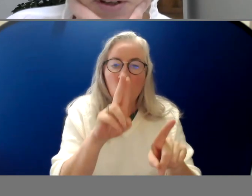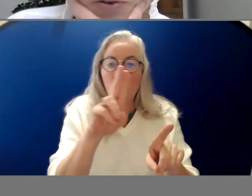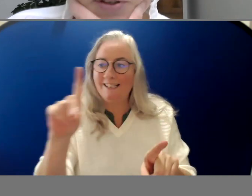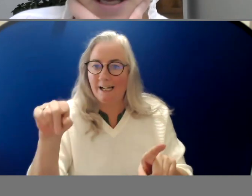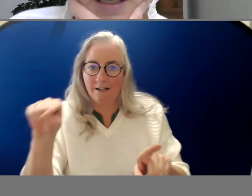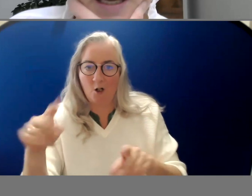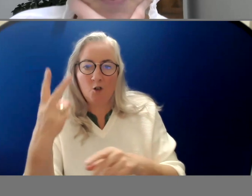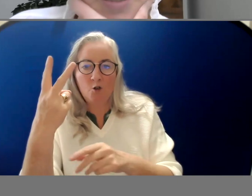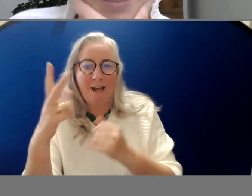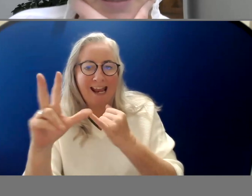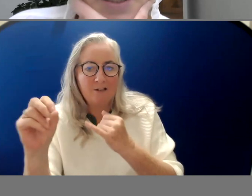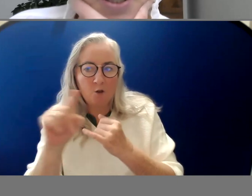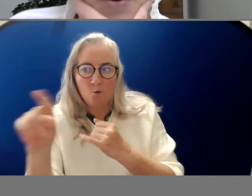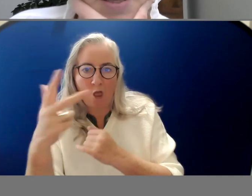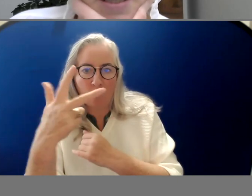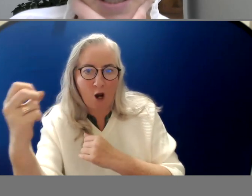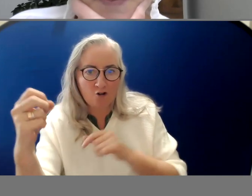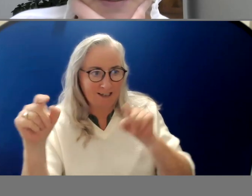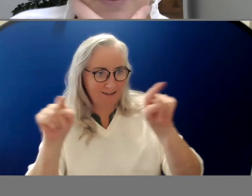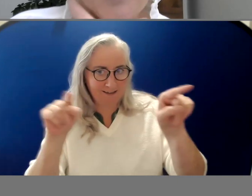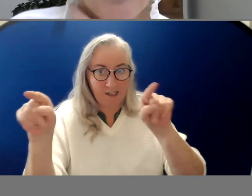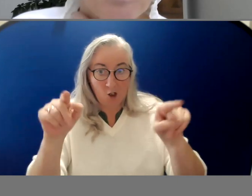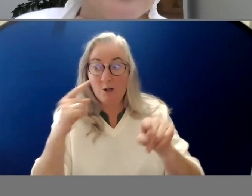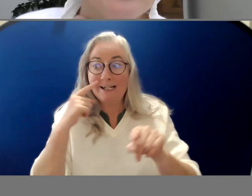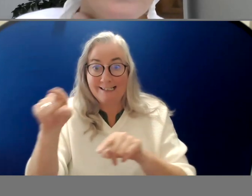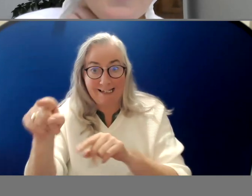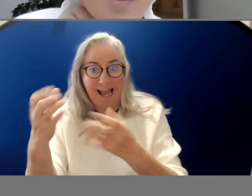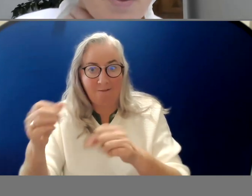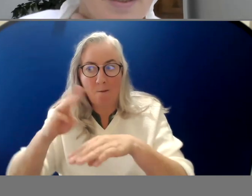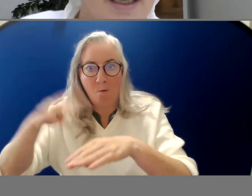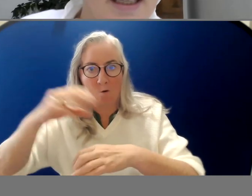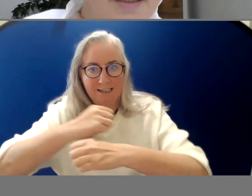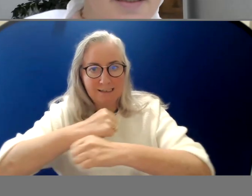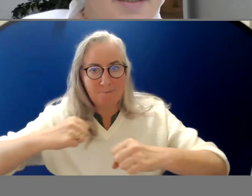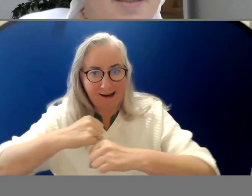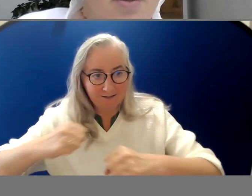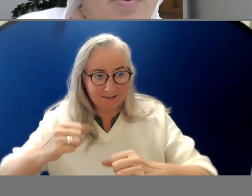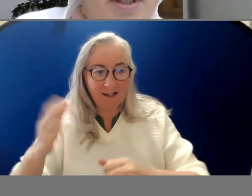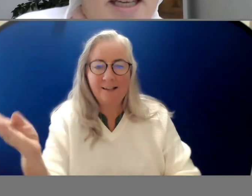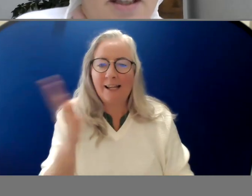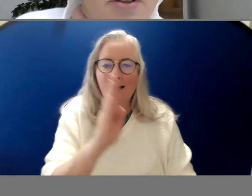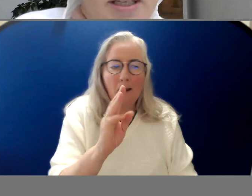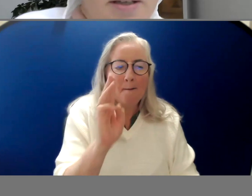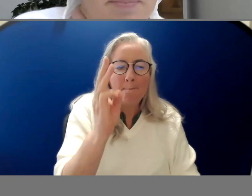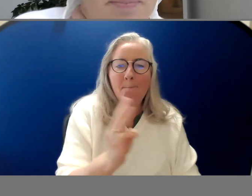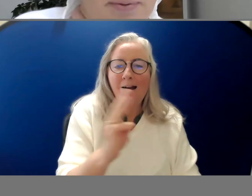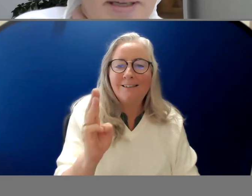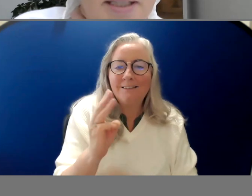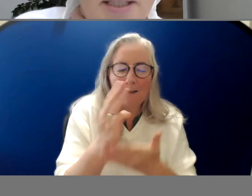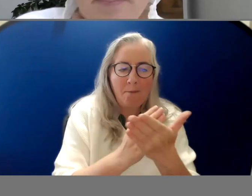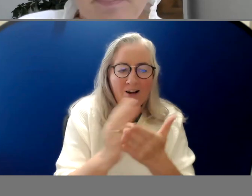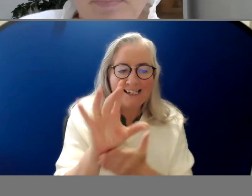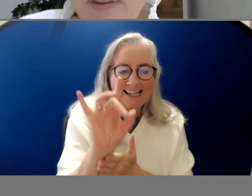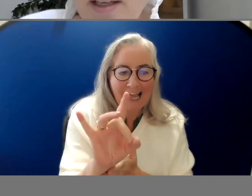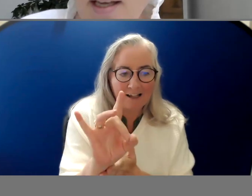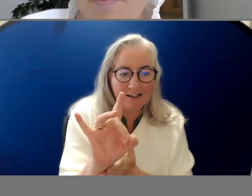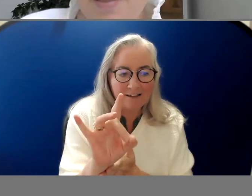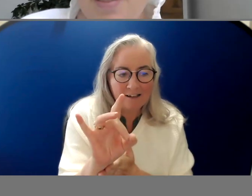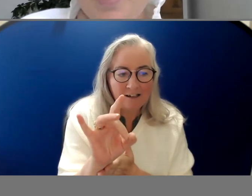300 and again we're seeing that generosity aspect there in part K over sailing nosings are permitted